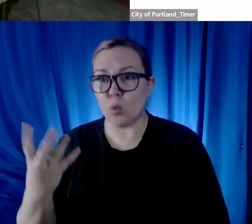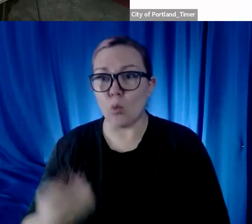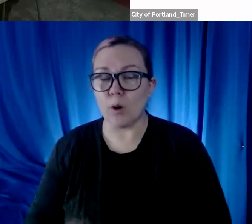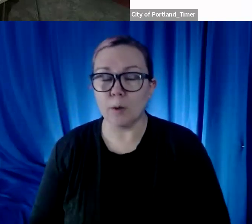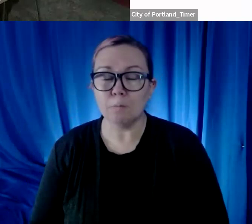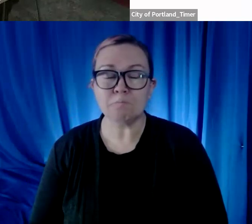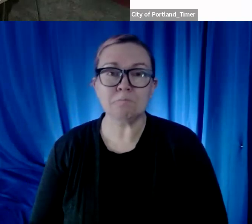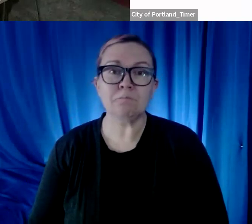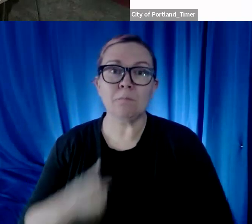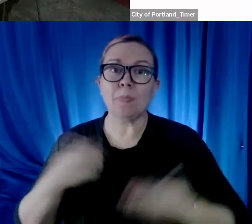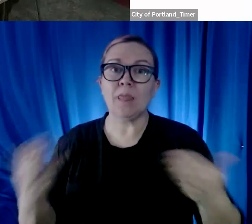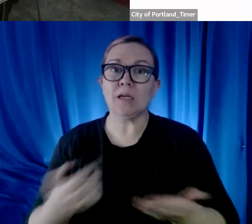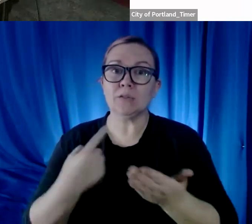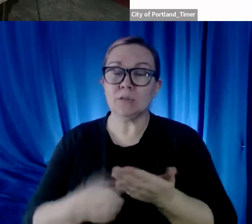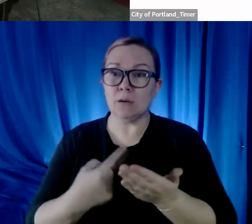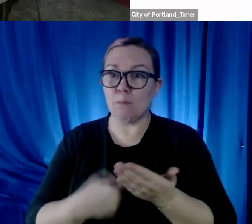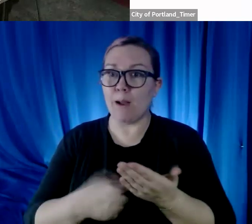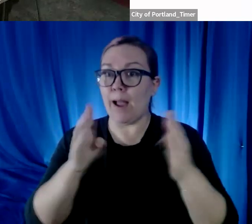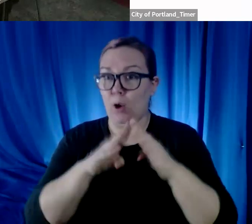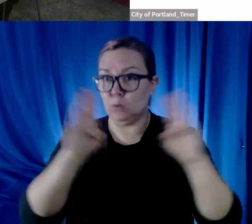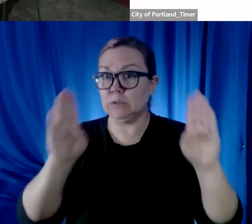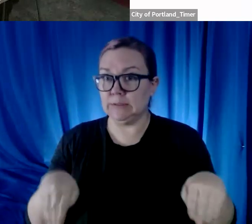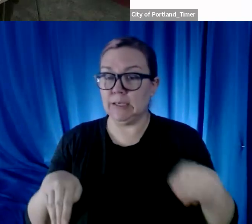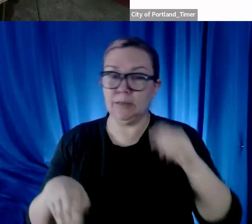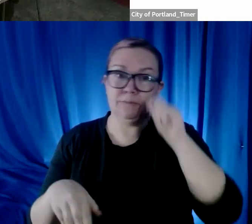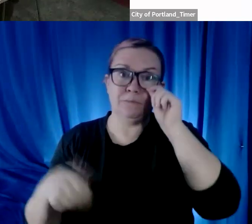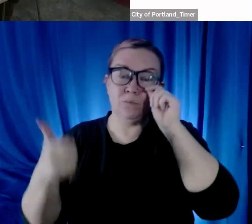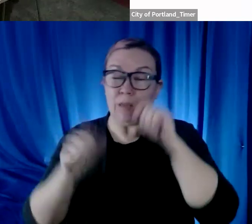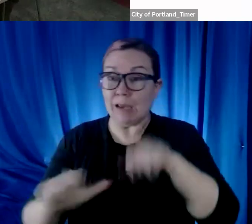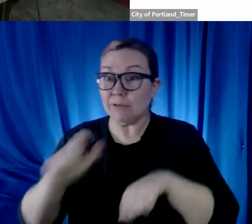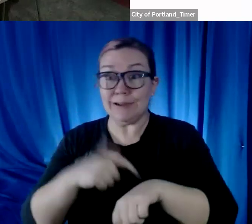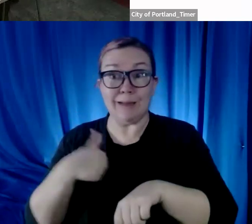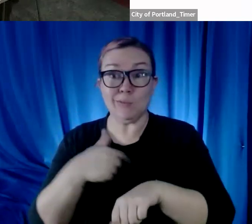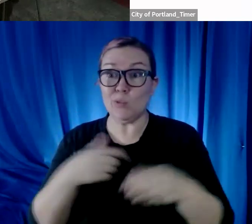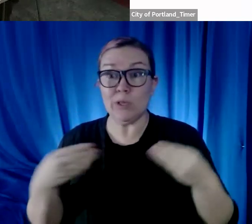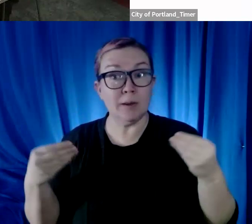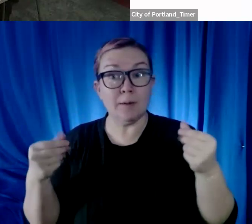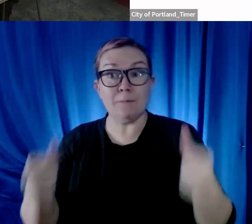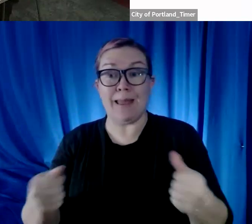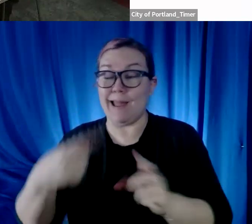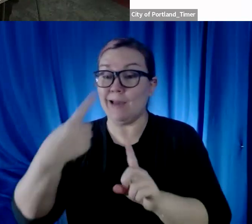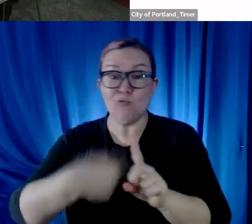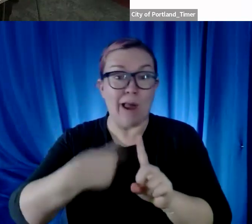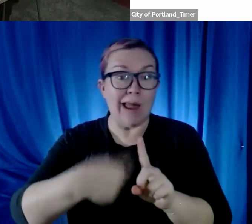And I'm here to talk about housing. Every time we pay our rent or our mortgage.